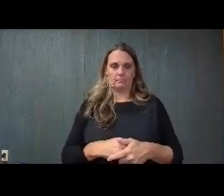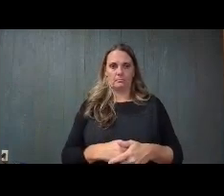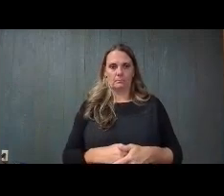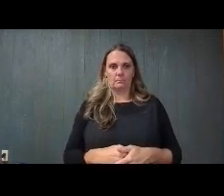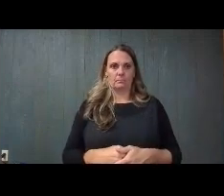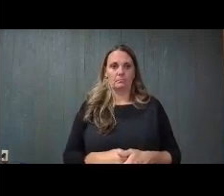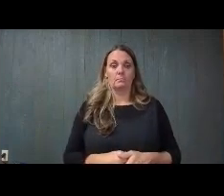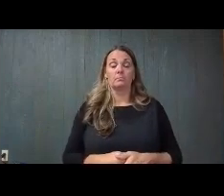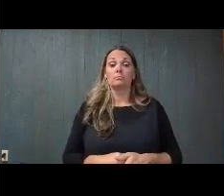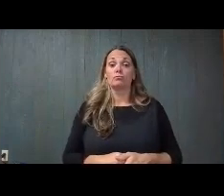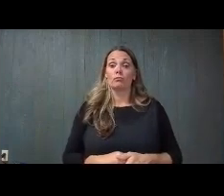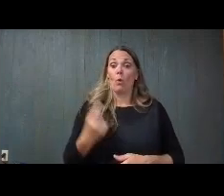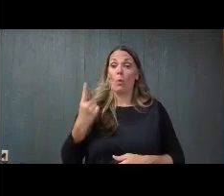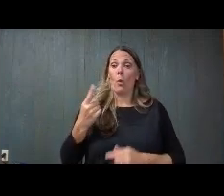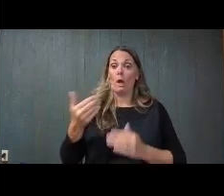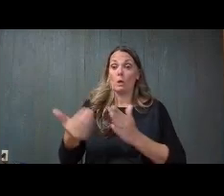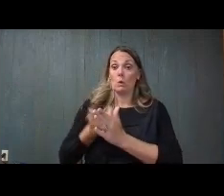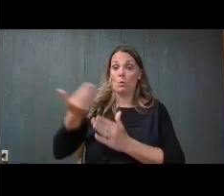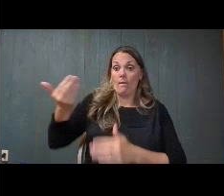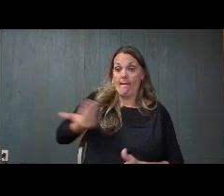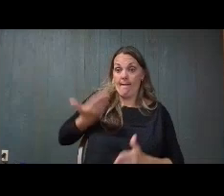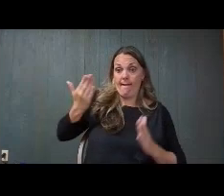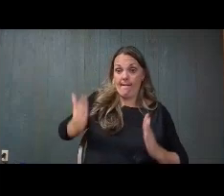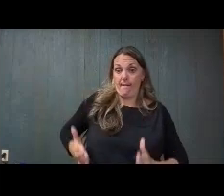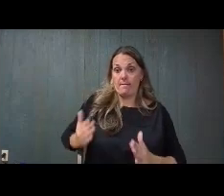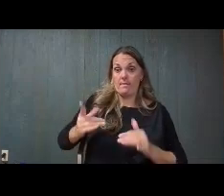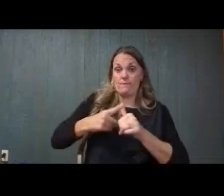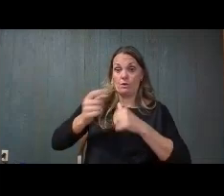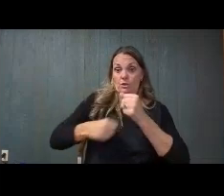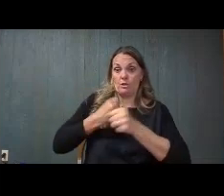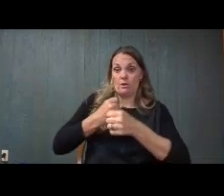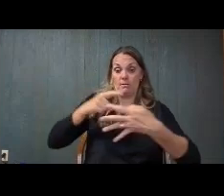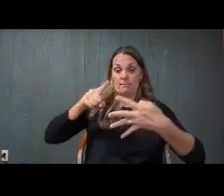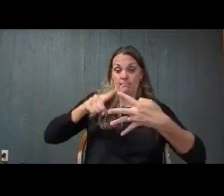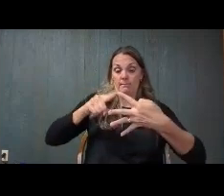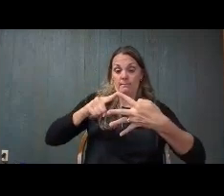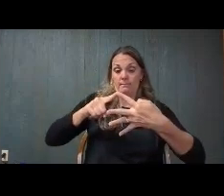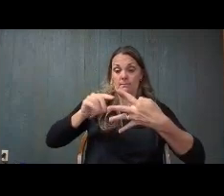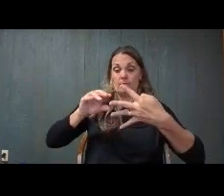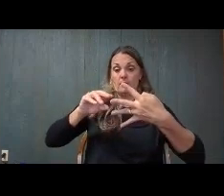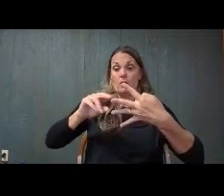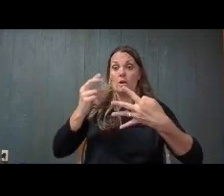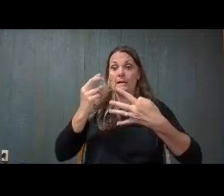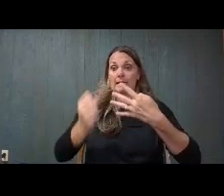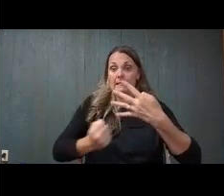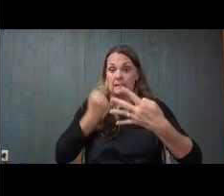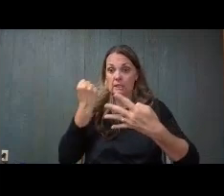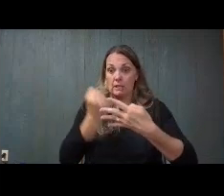We've got our one new hire reflected in year one. And year two through four reflect zero.